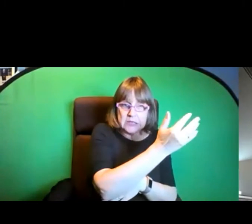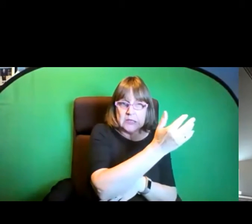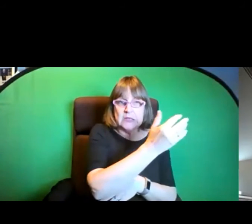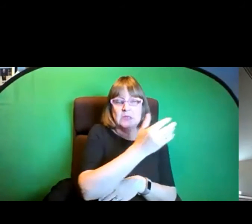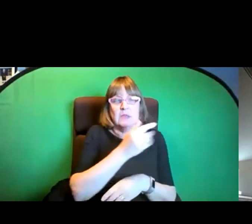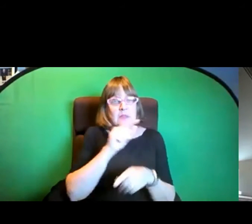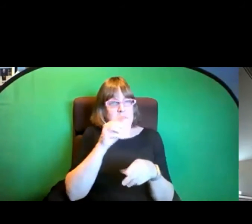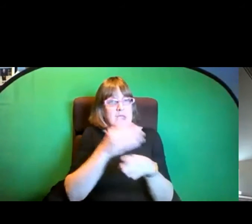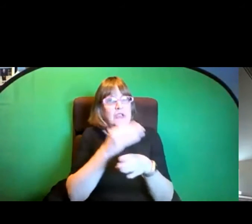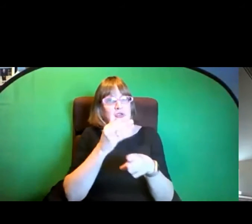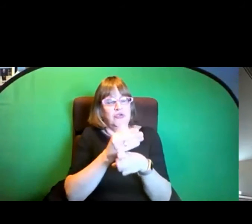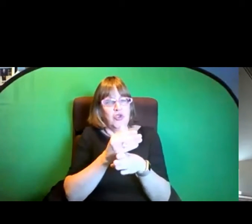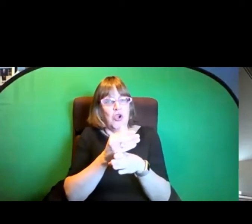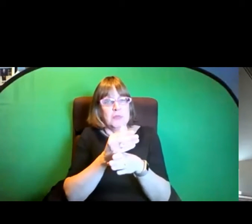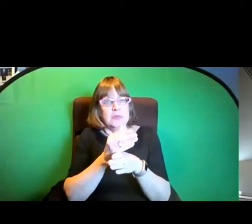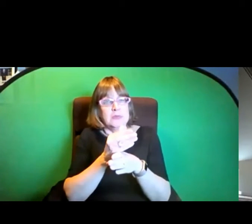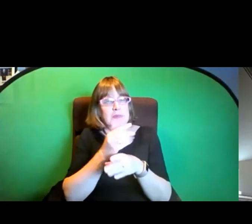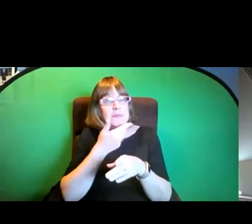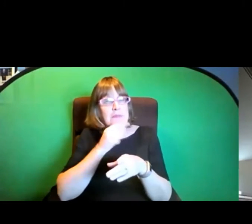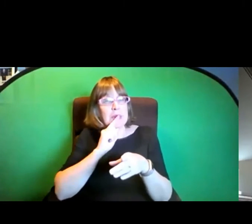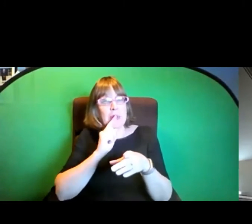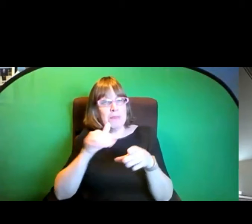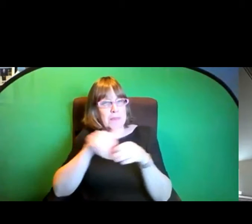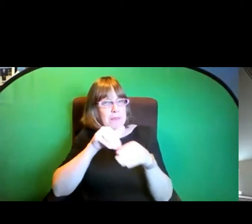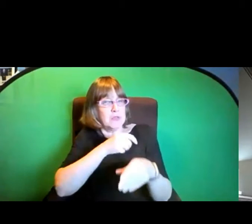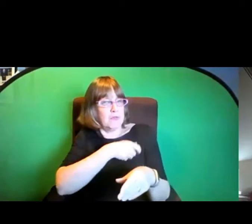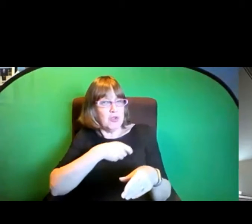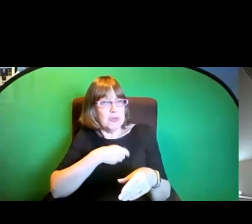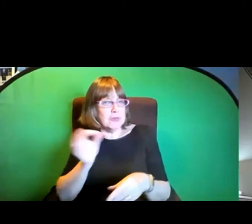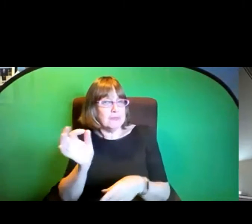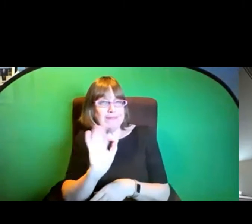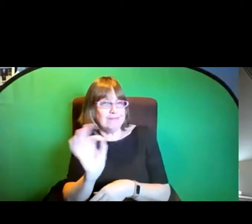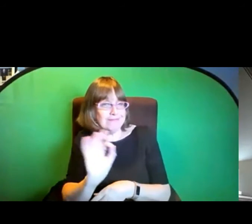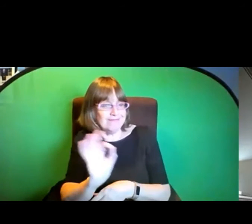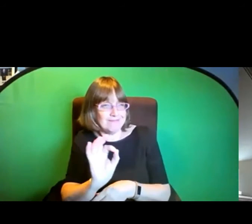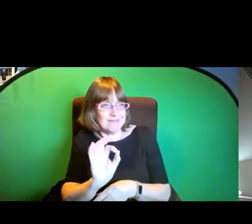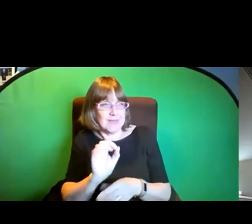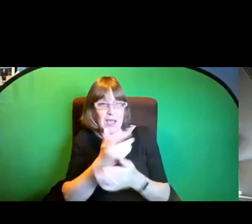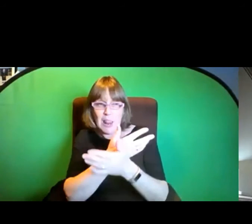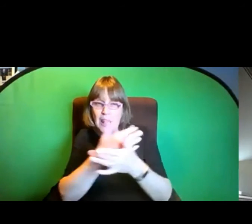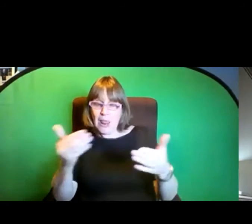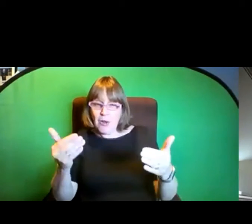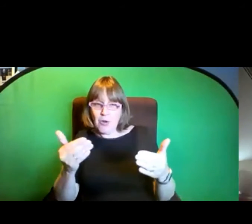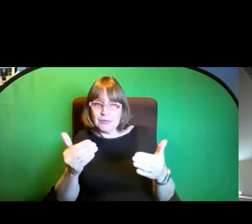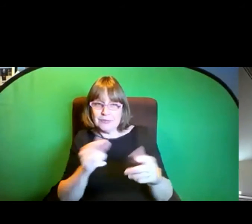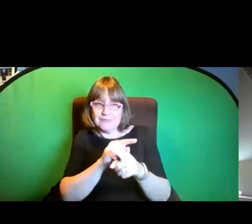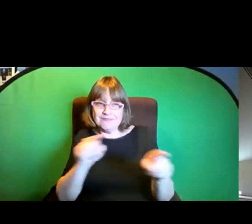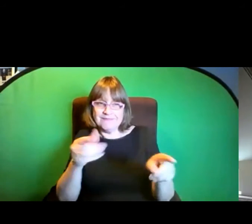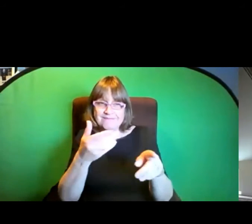are often sometimes in small businesses where there's zero contracts or just no ongoing contract